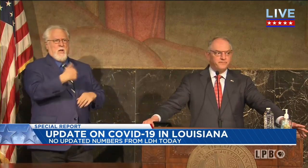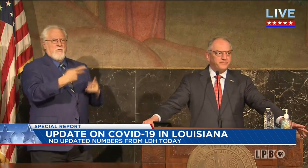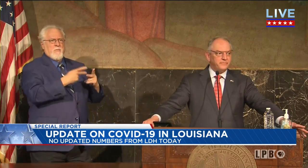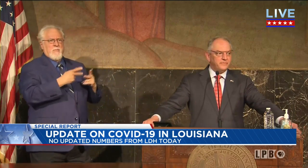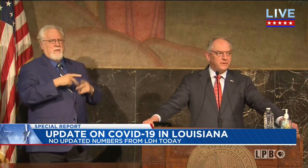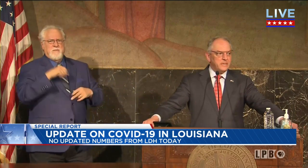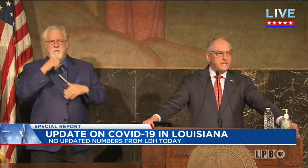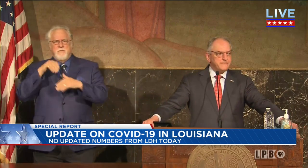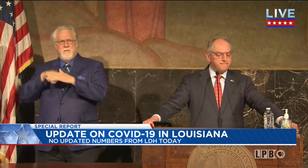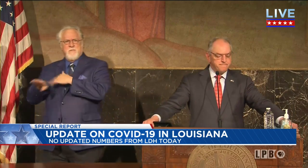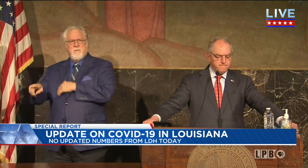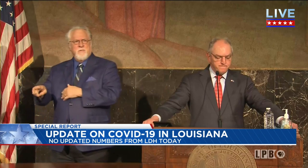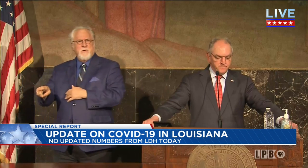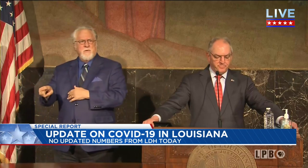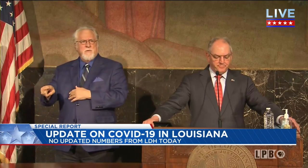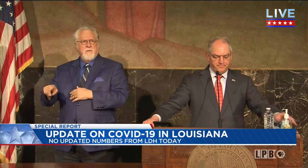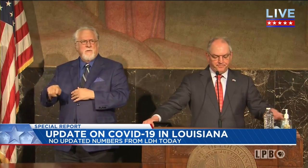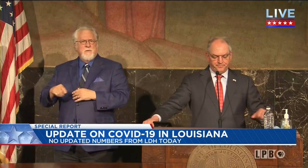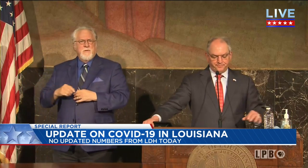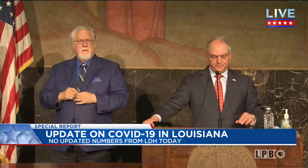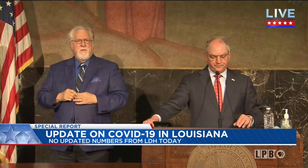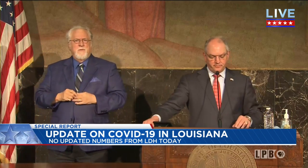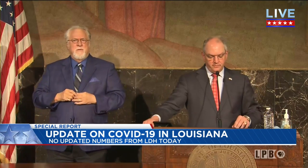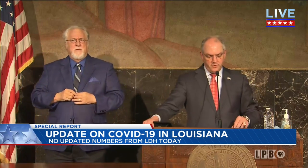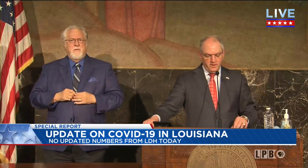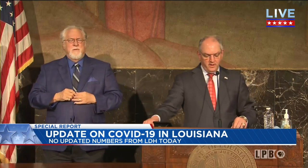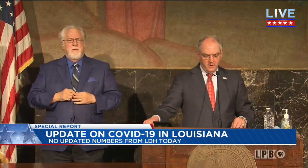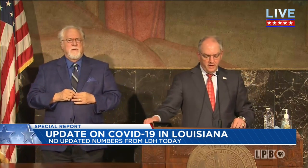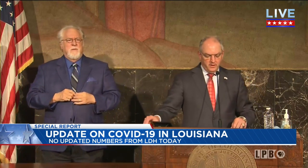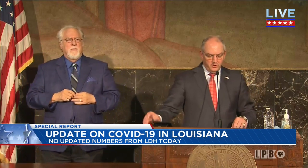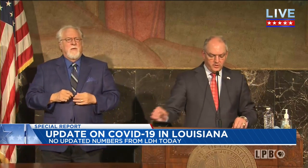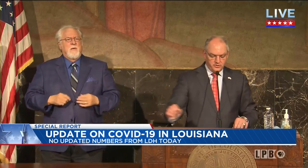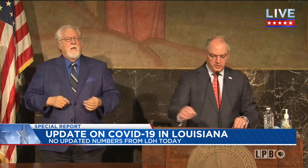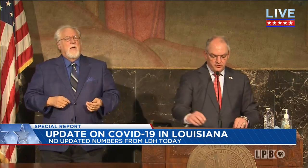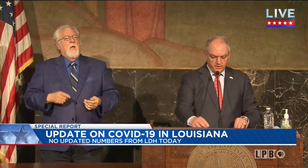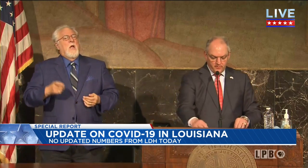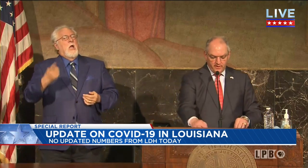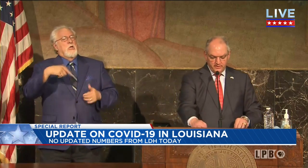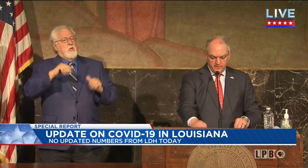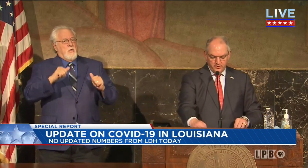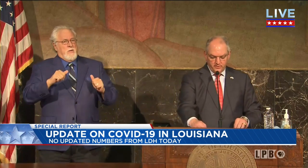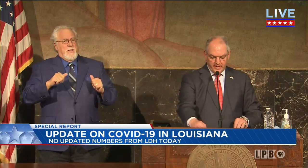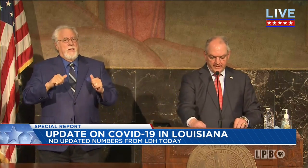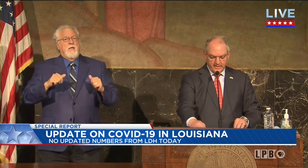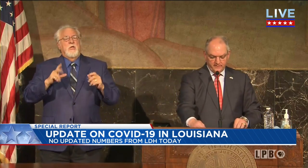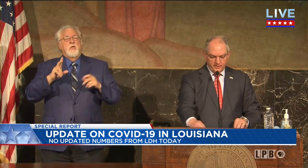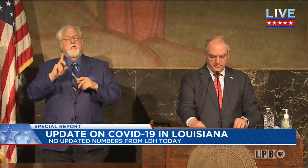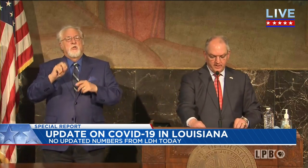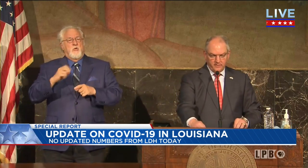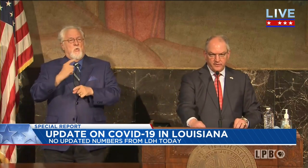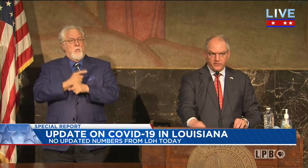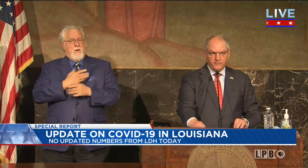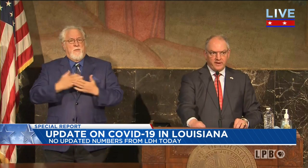CLOSE PROXIMITY TO ONE ANOTHER AND FOLKS AREN'T WEARING MASKS ESPECIALLY EMPLOYEES OF THAT BUSINESS, GO SOMEWHERE ELSE.